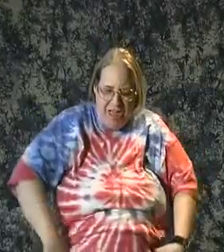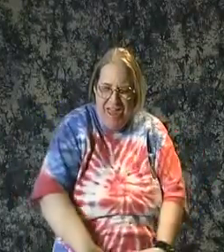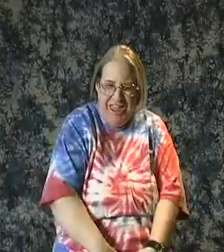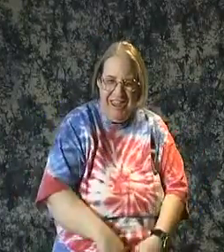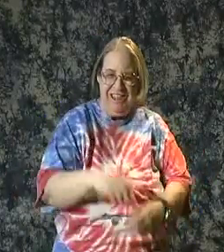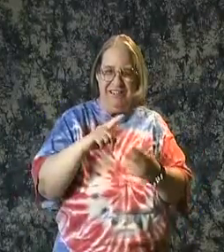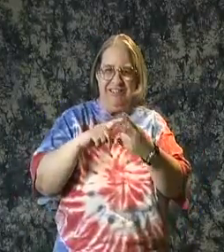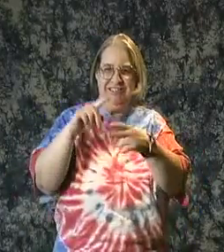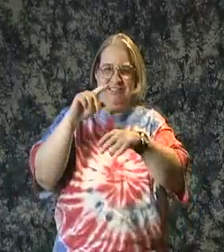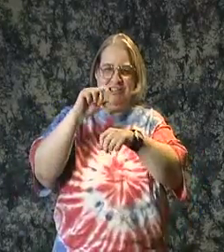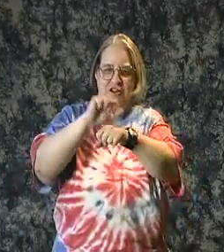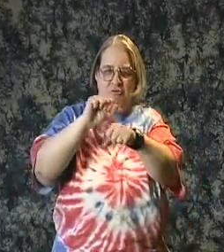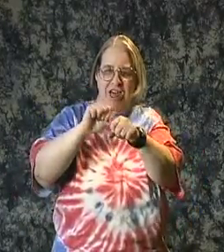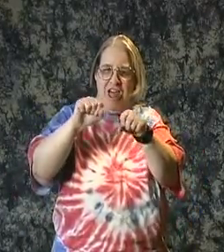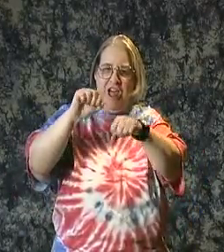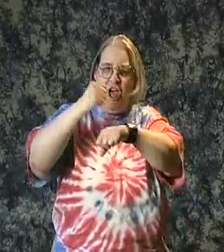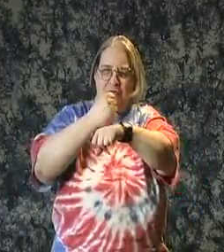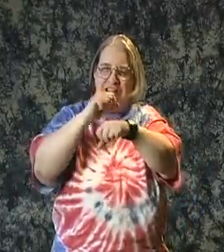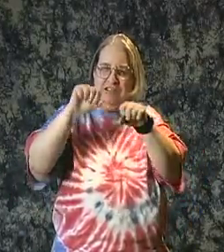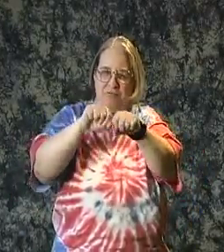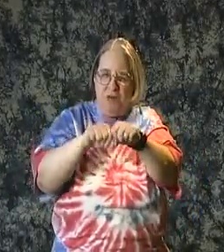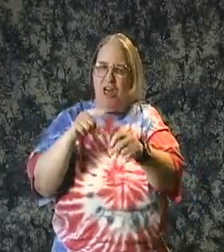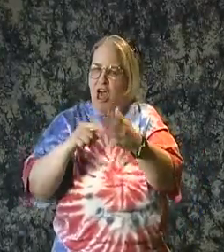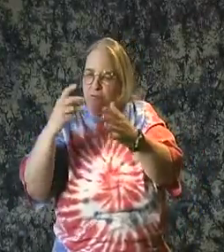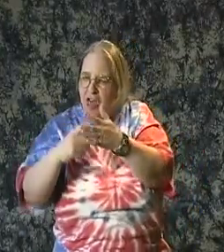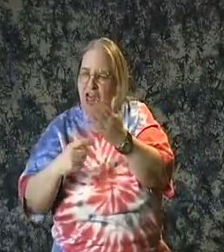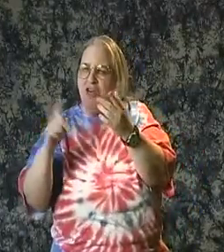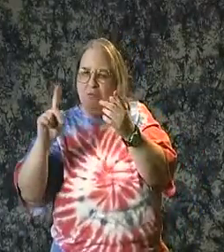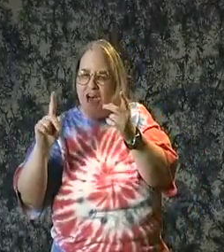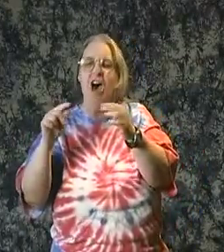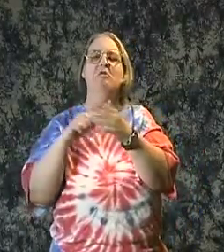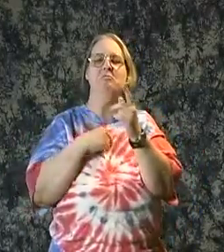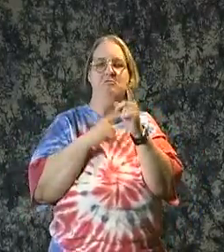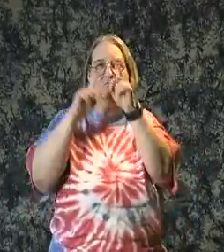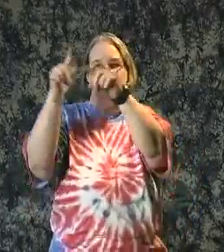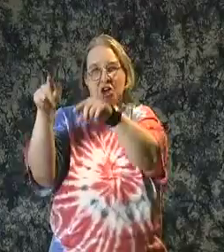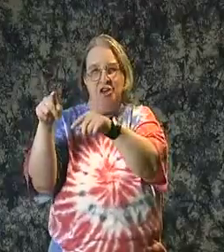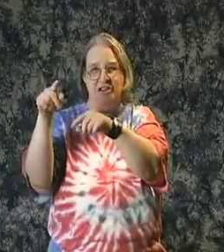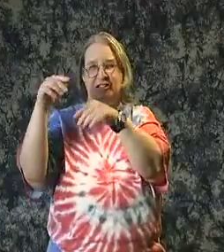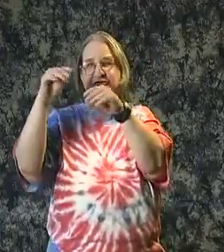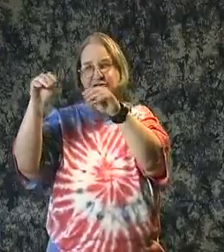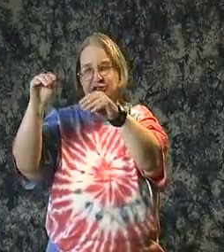about where I could get my own gear. And so I went...I bought it,